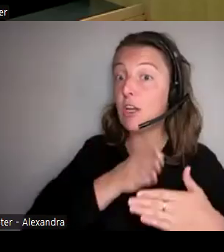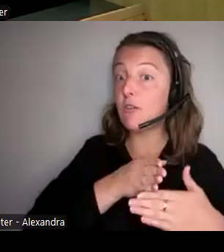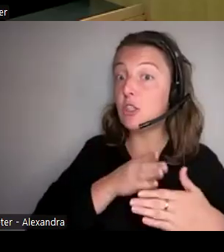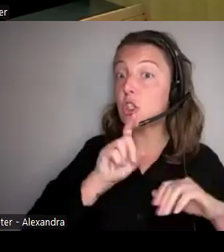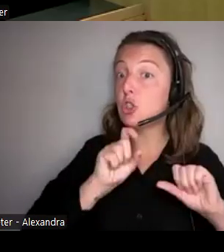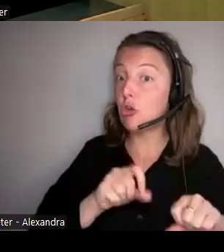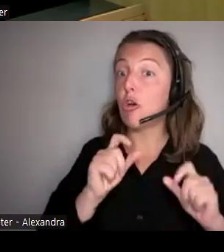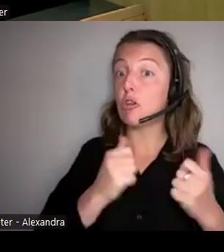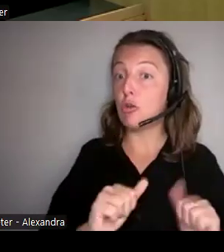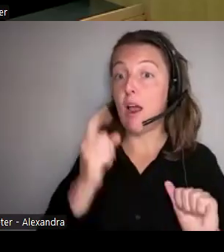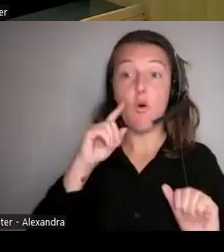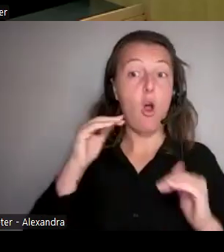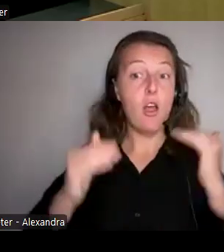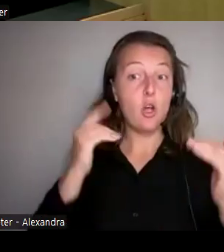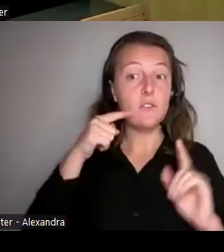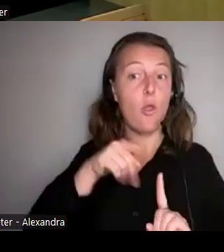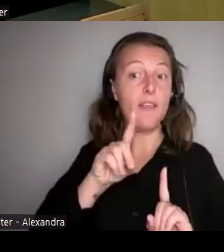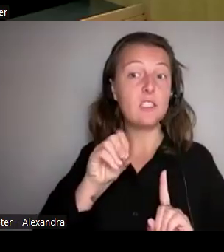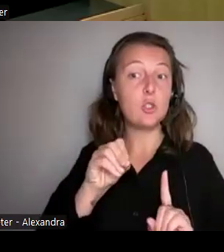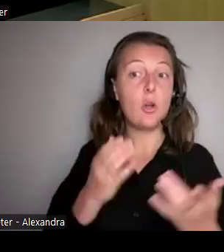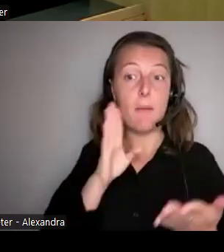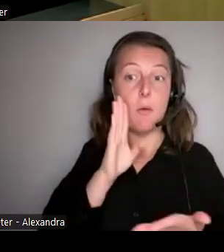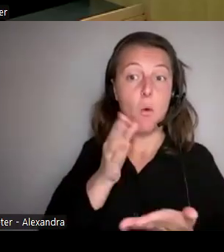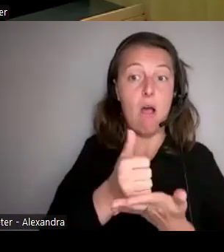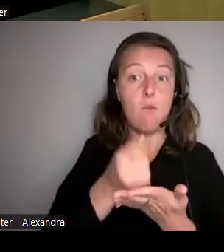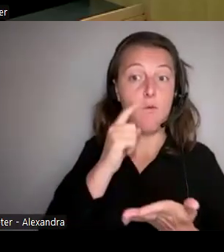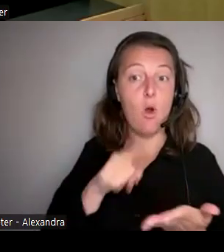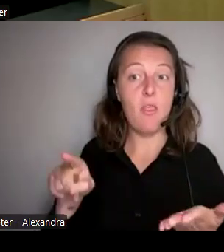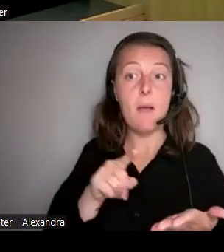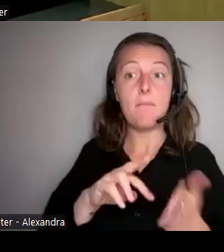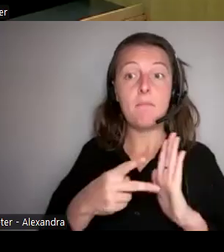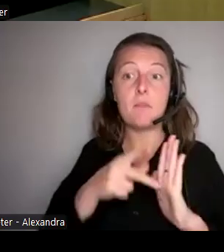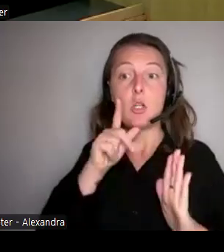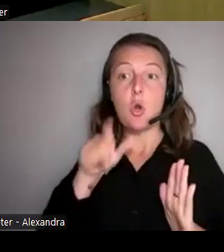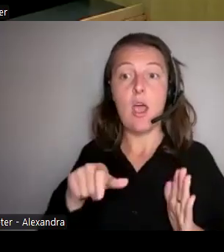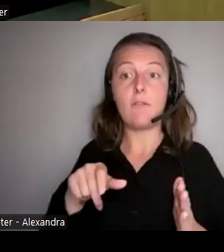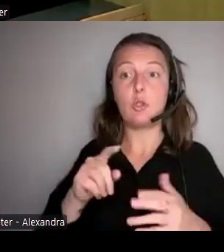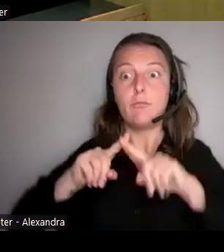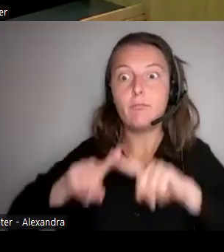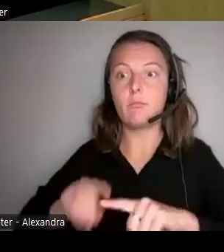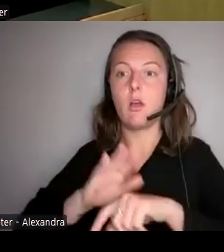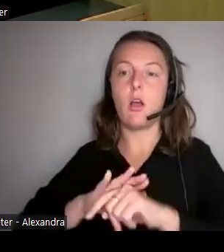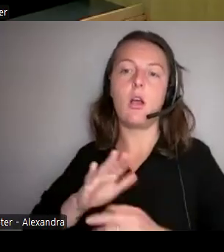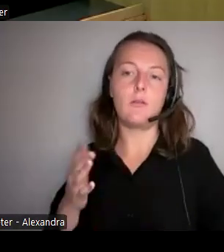adults with this disorder that might be helpful for them and lower the need for having to rely on